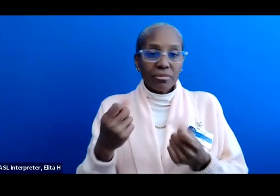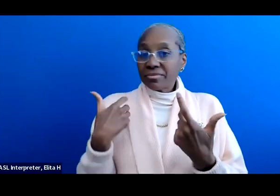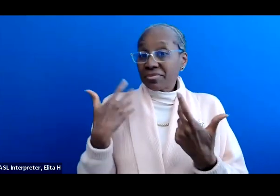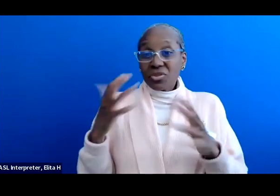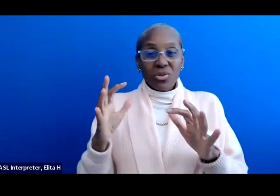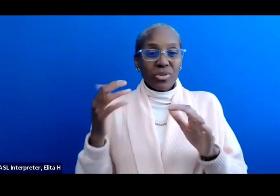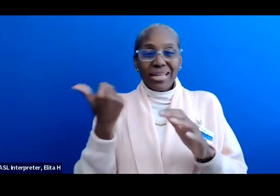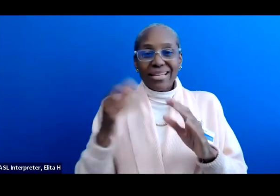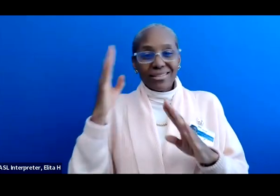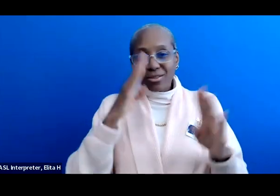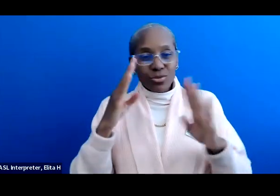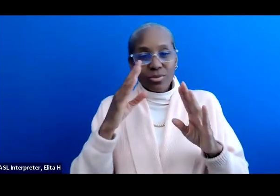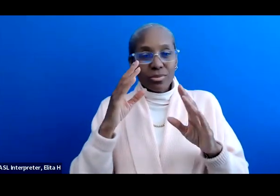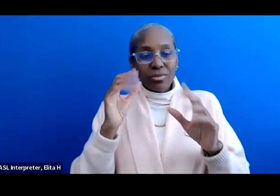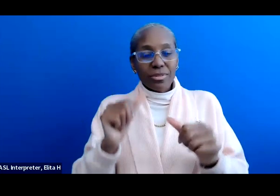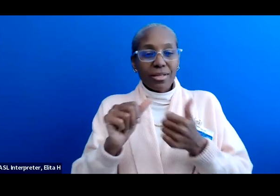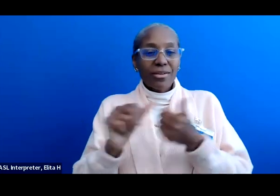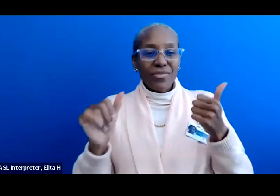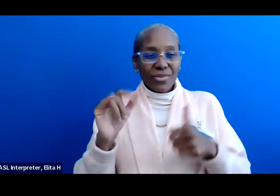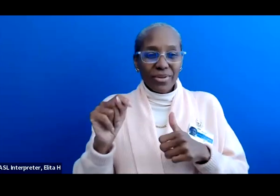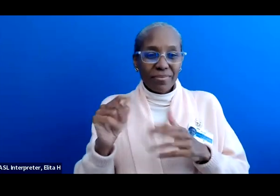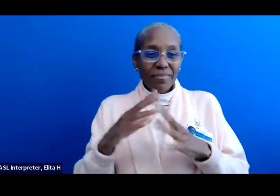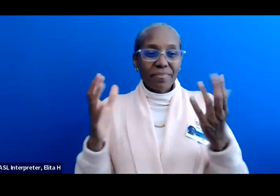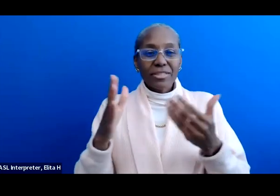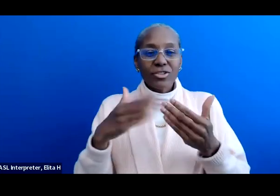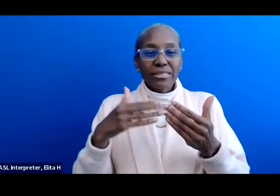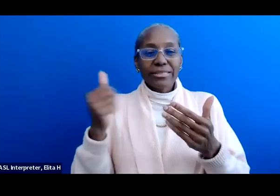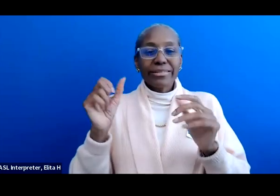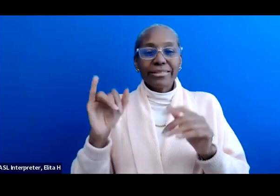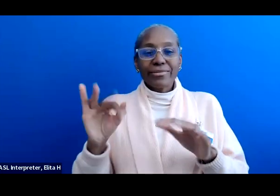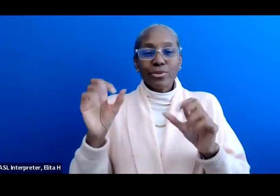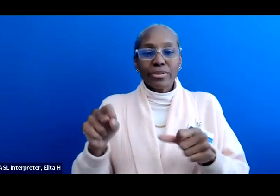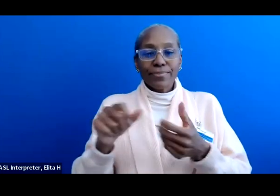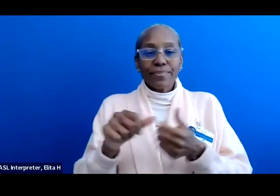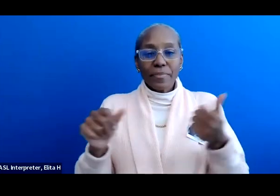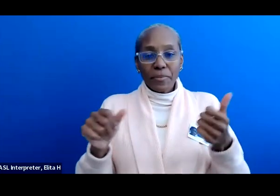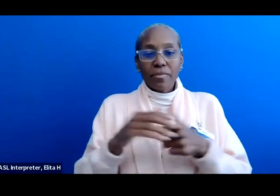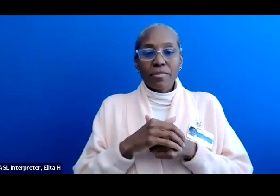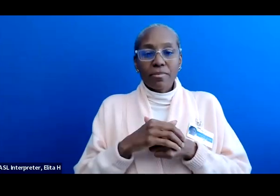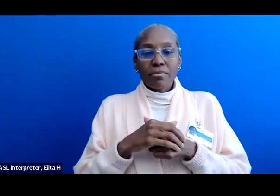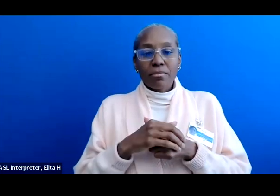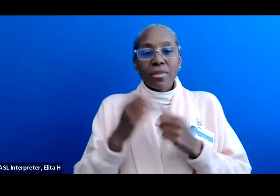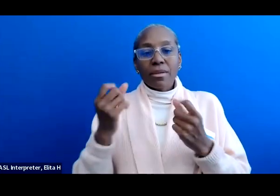trouble when we can avoid it, it's much easier when we can avoid it. We have lots of questions today.